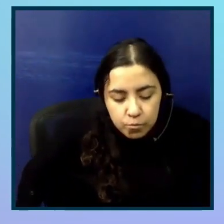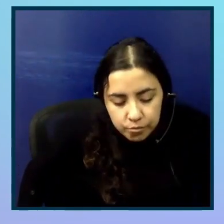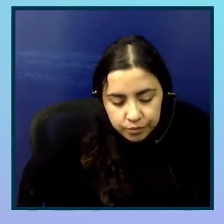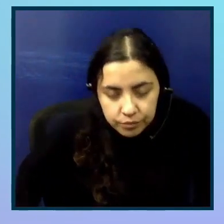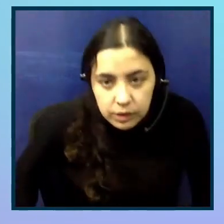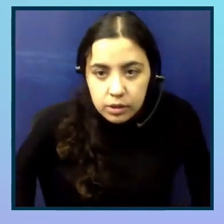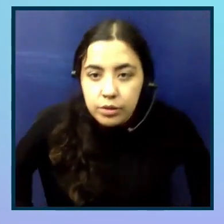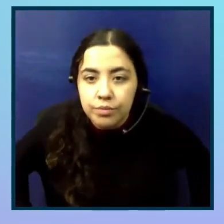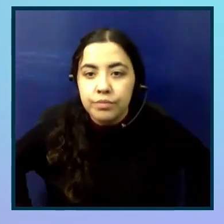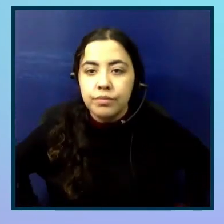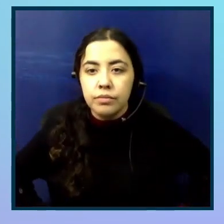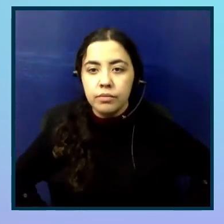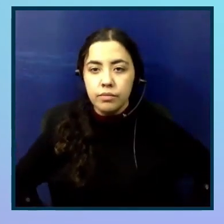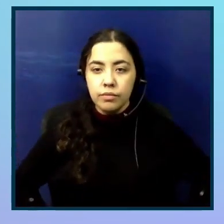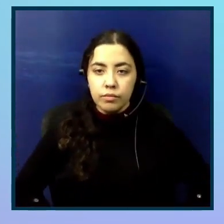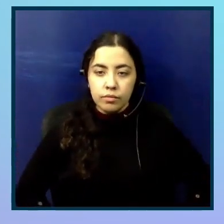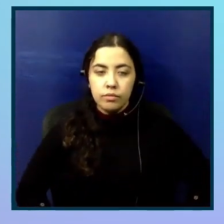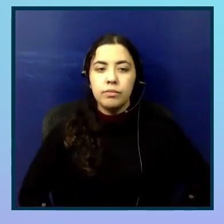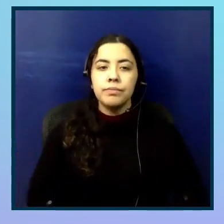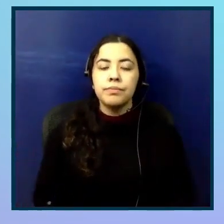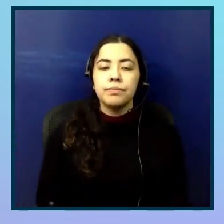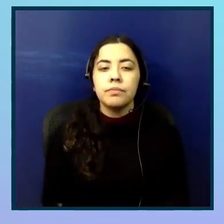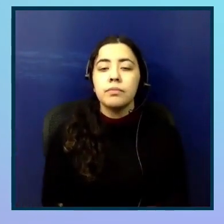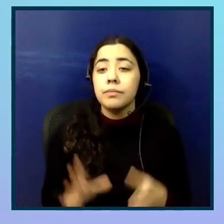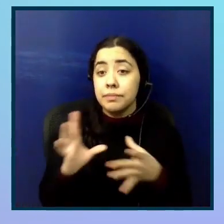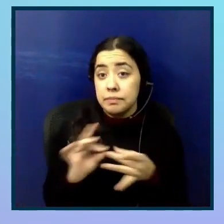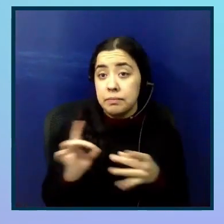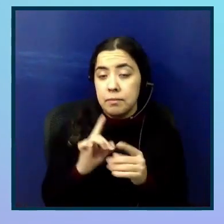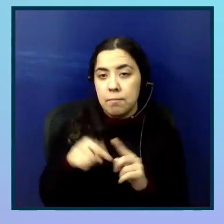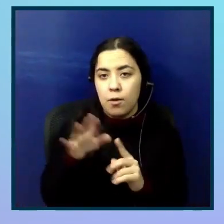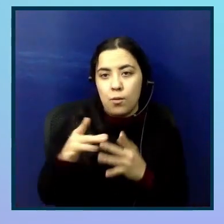That statement earlier from your leadership is so powerful.